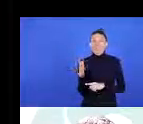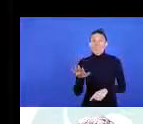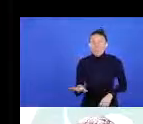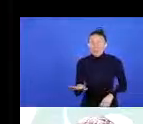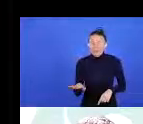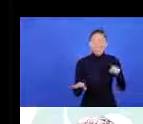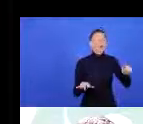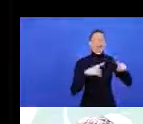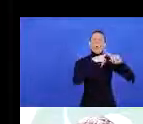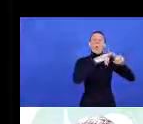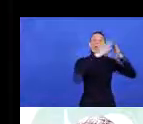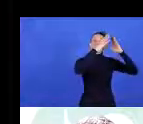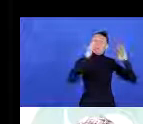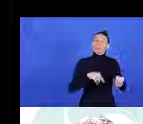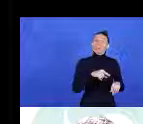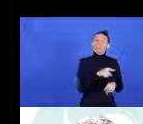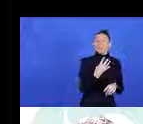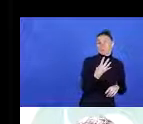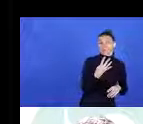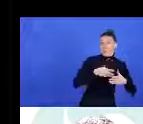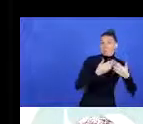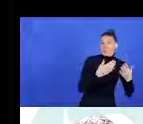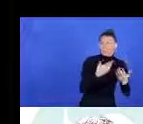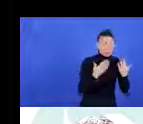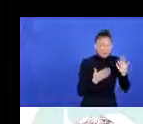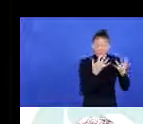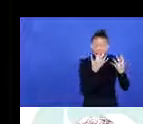important, I stayed at home five months in fact, staying in the